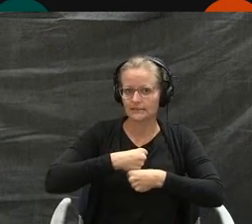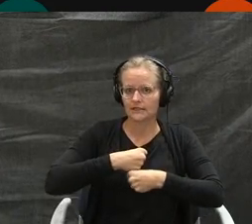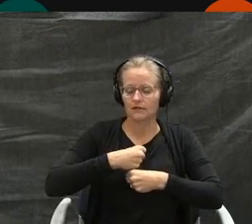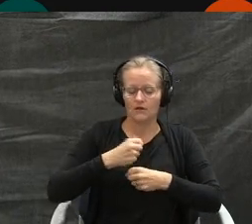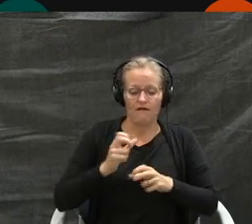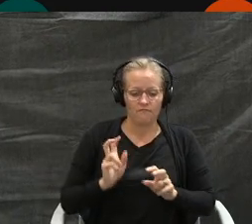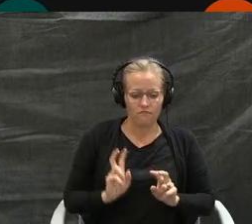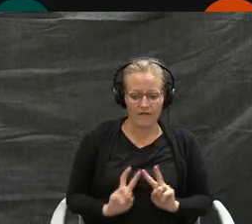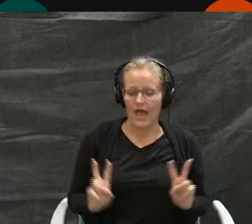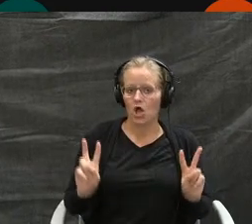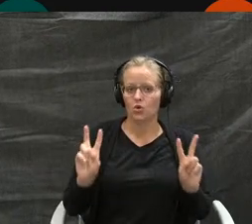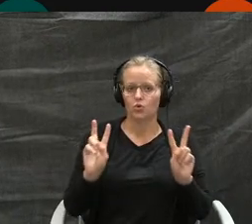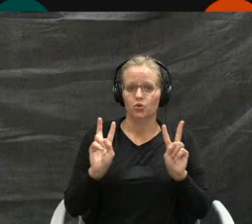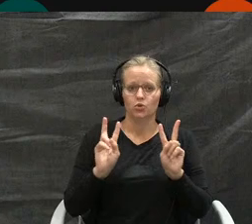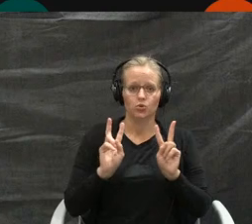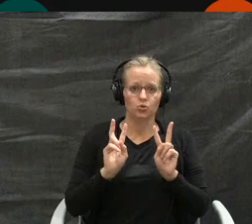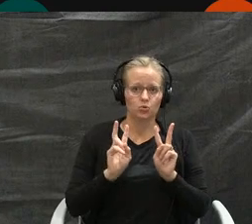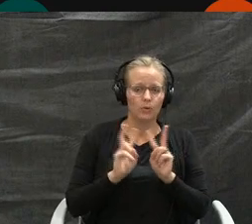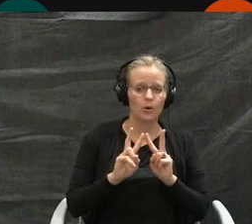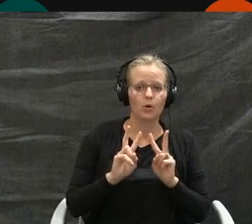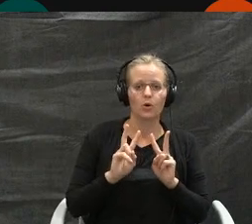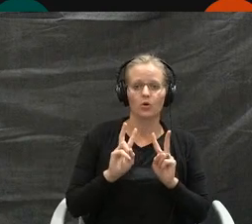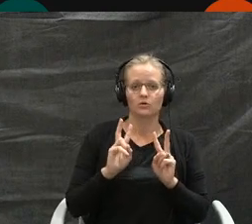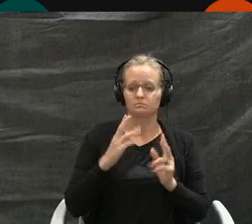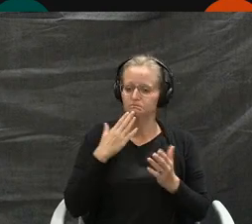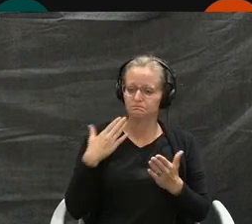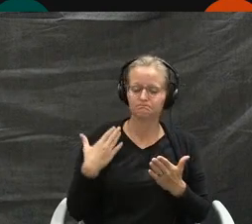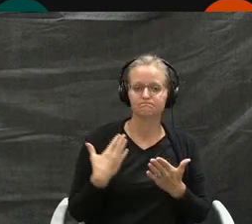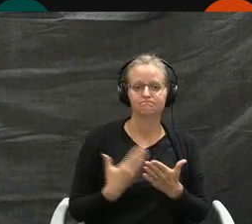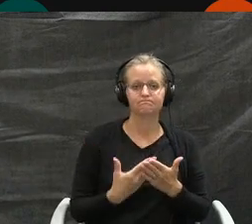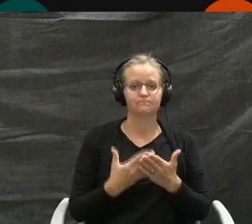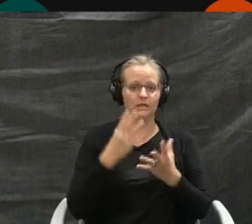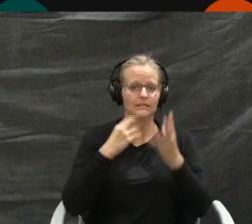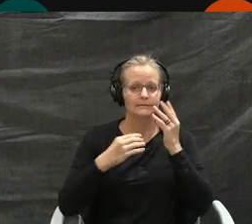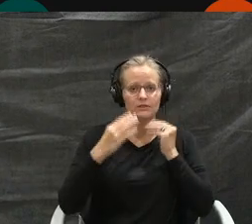experience that is equal to what's happening in the face